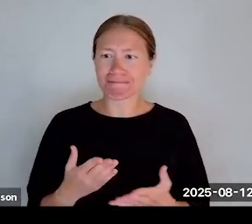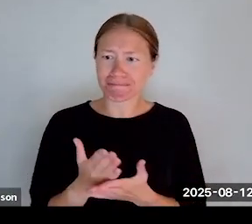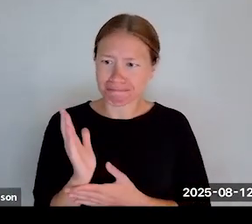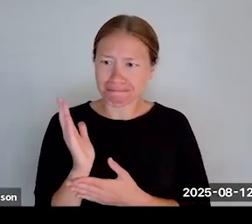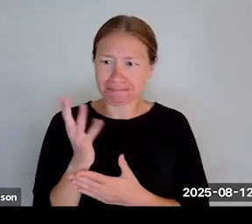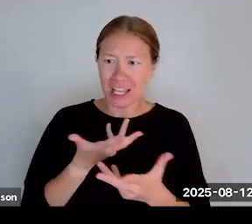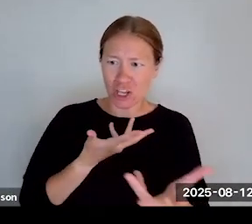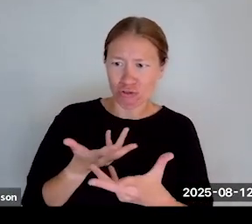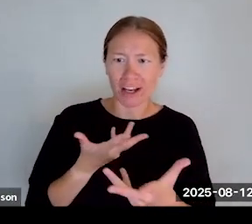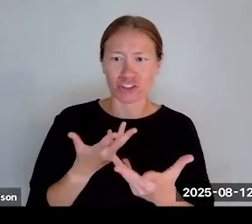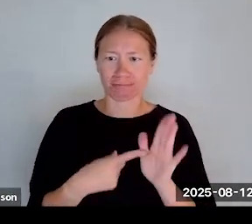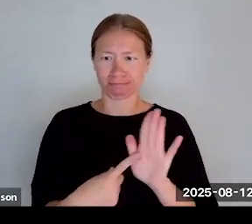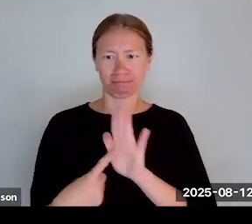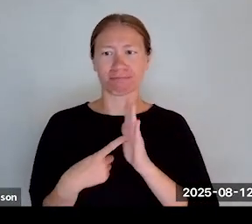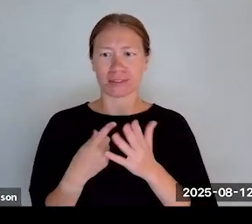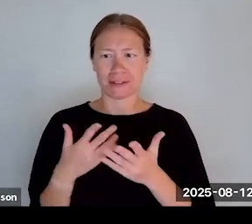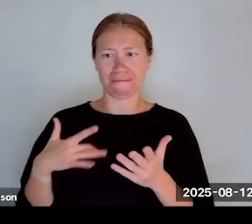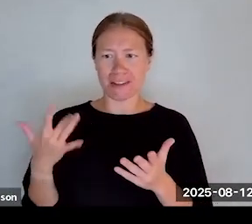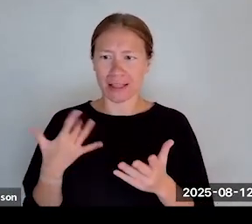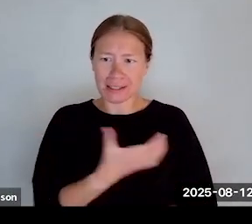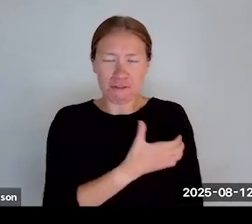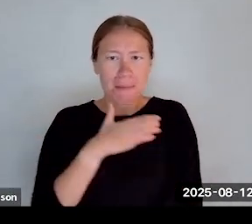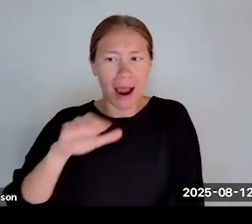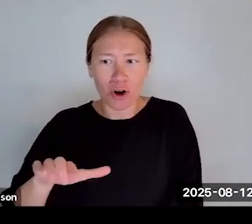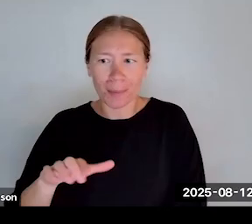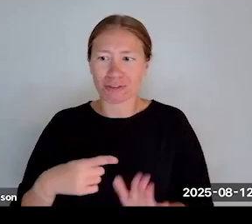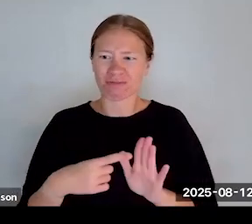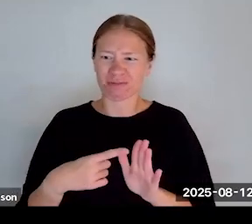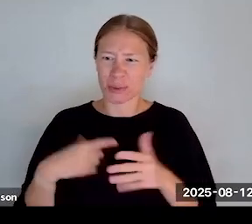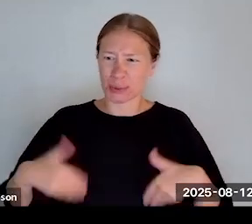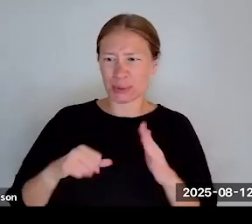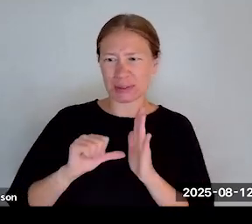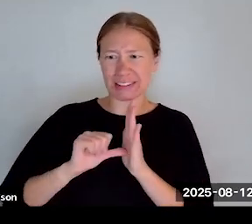as it underscores the importance of being able to express oneself and understand others.